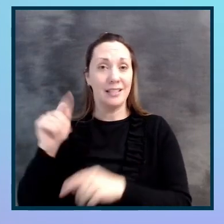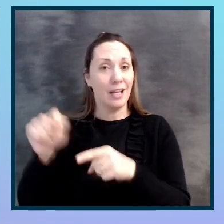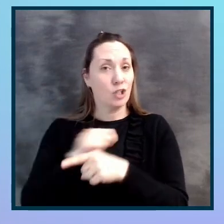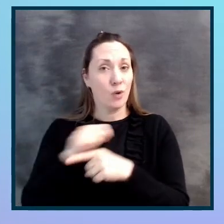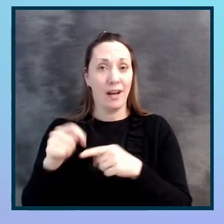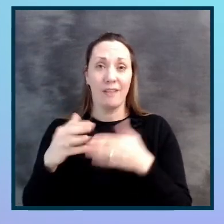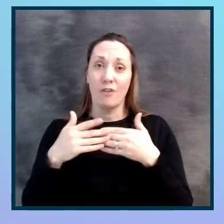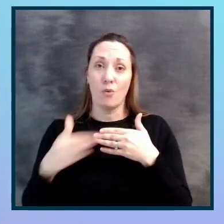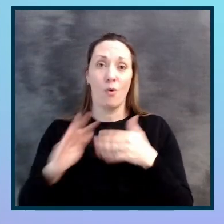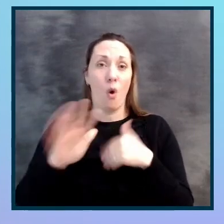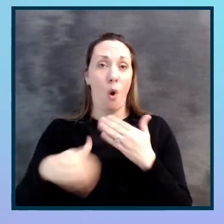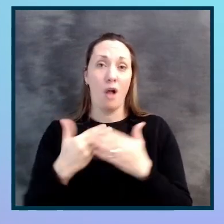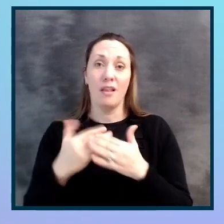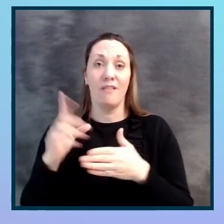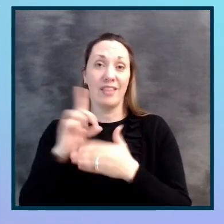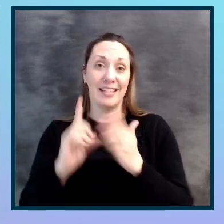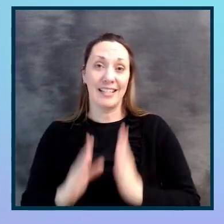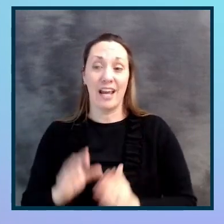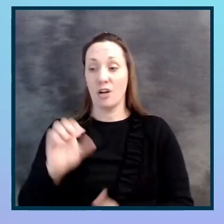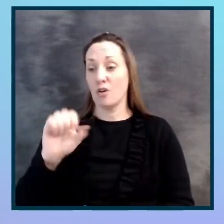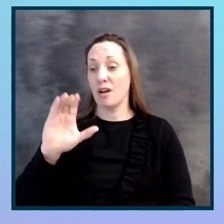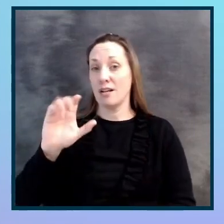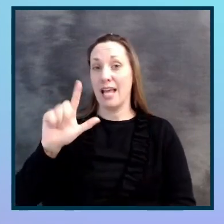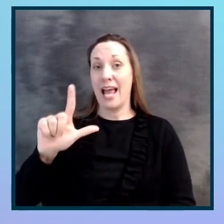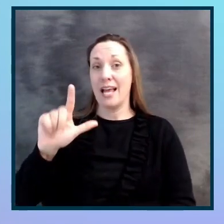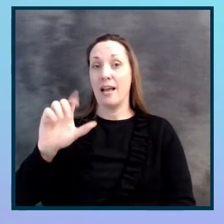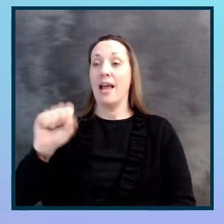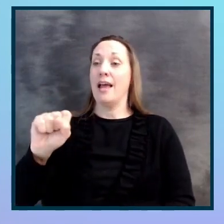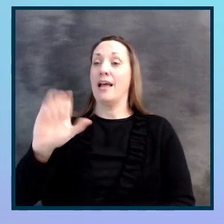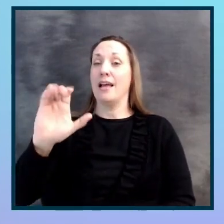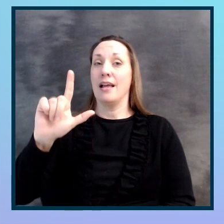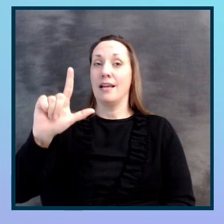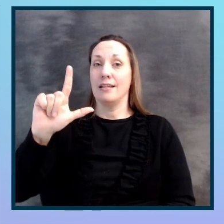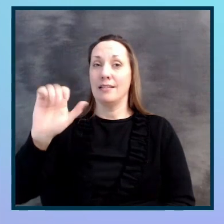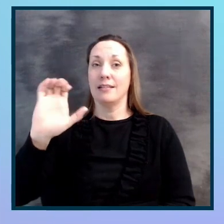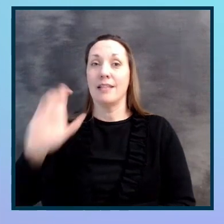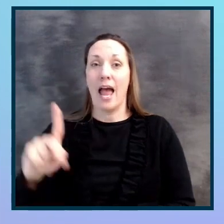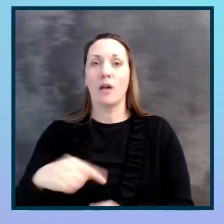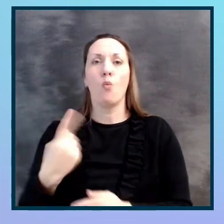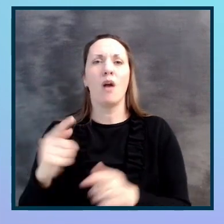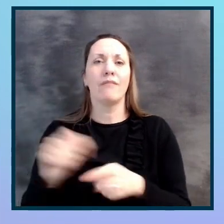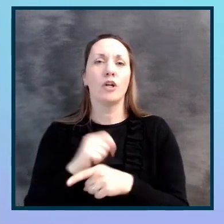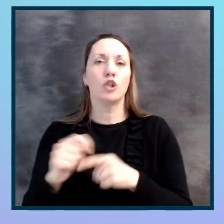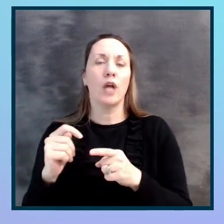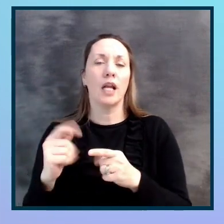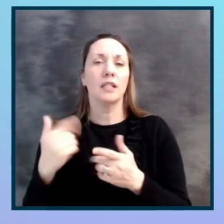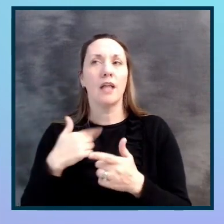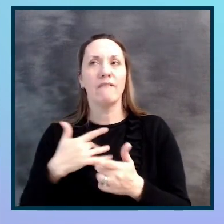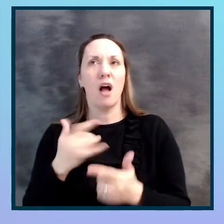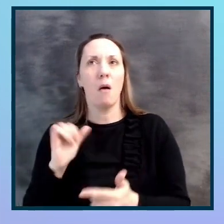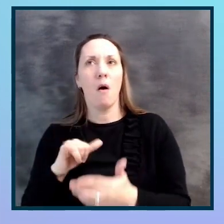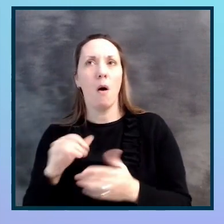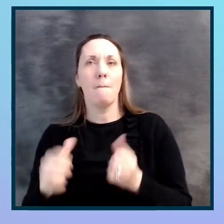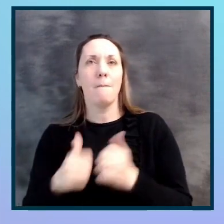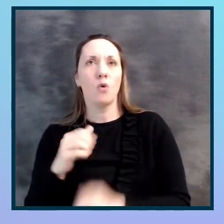of the designers at Slack. And in that training, one of the things that I found most powerful was that he actually walks through